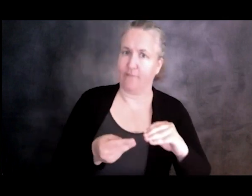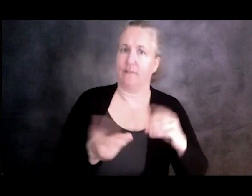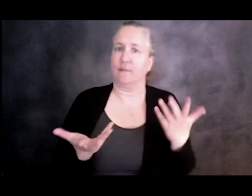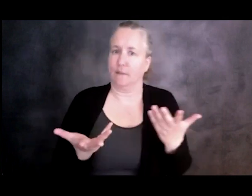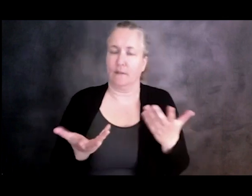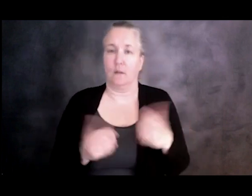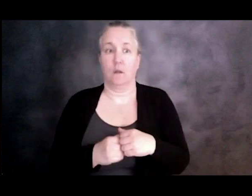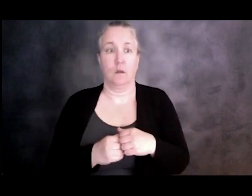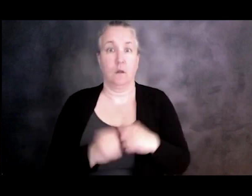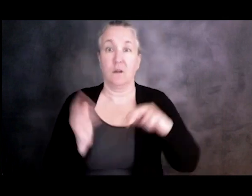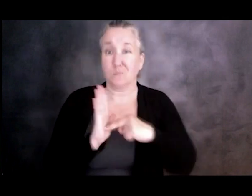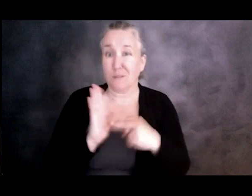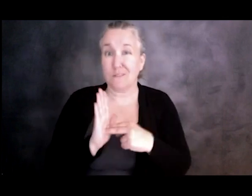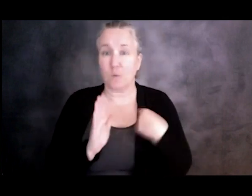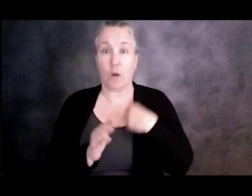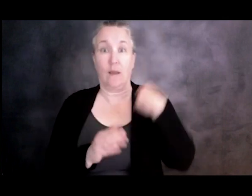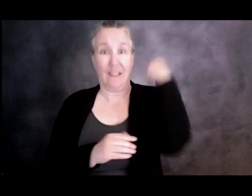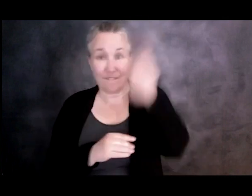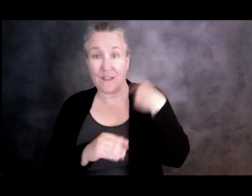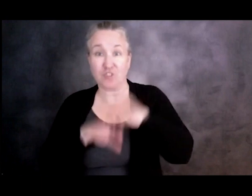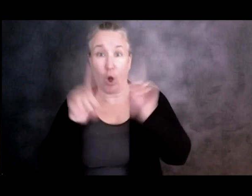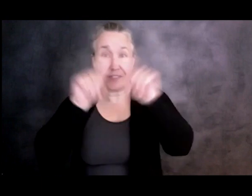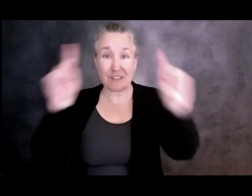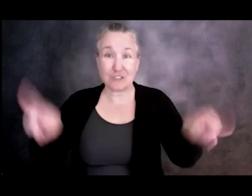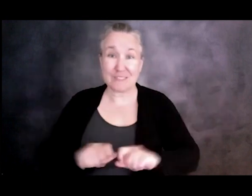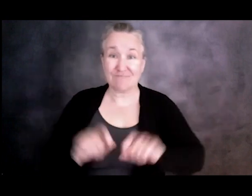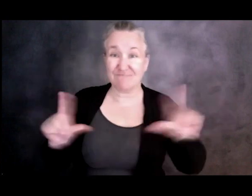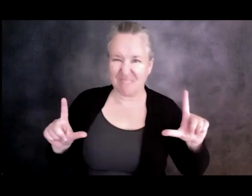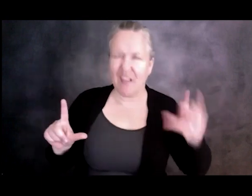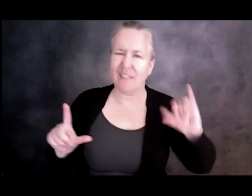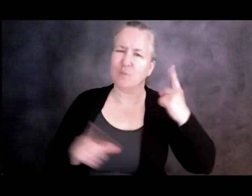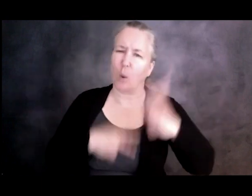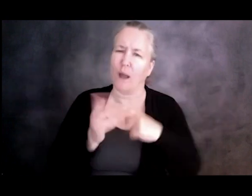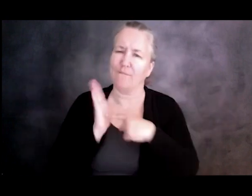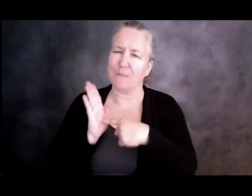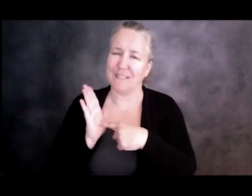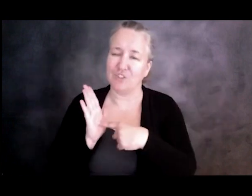It's not that we're the faces on the screen. That's one version of representation. But the other version of representation